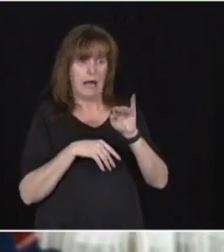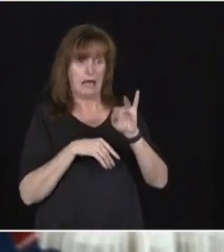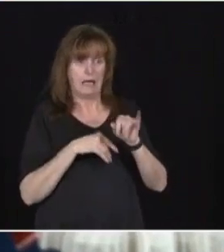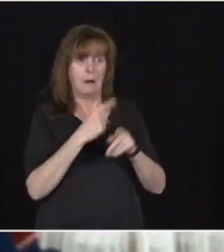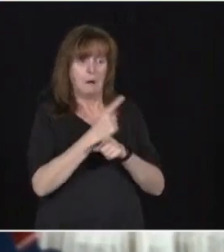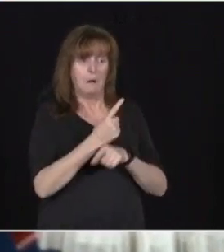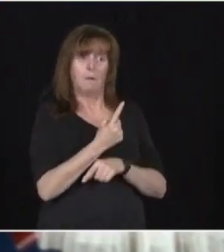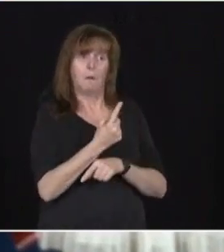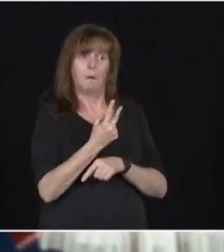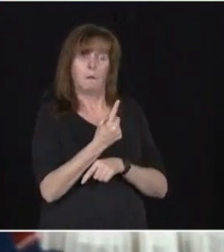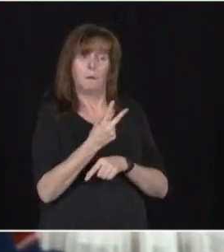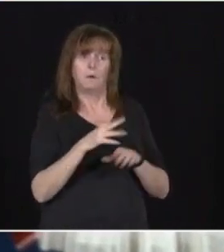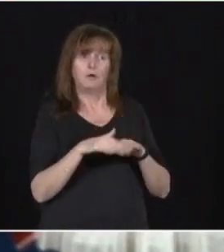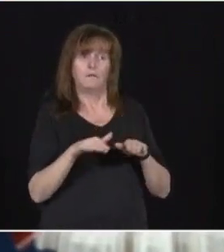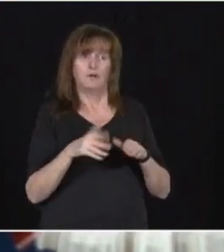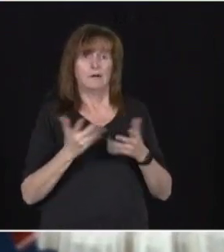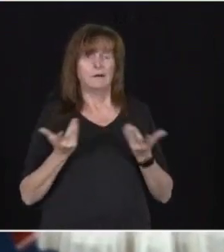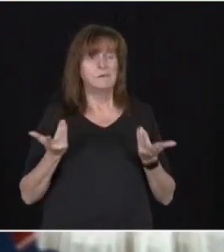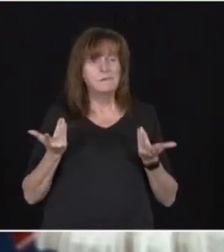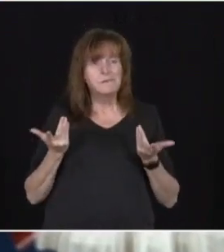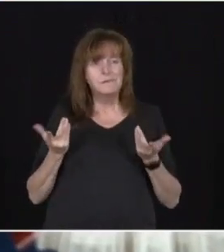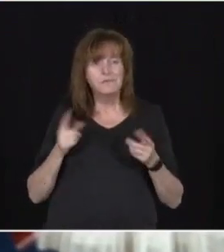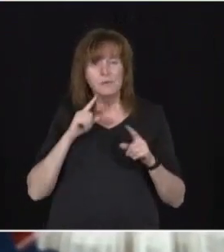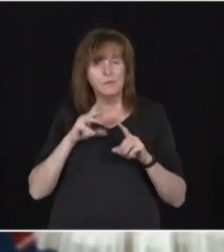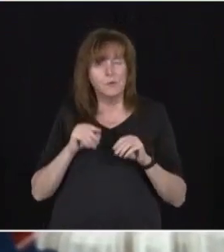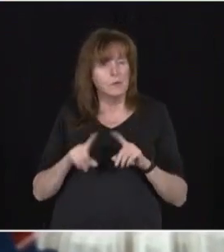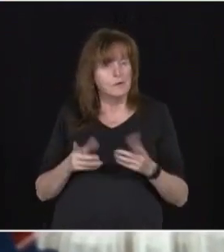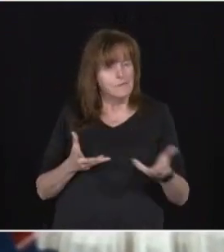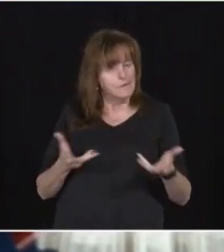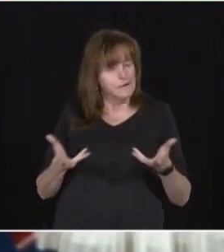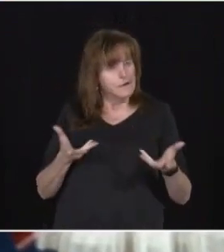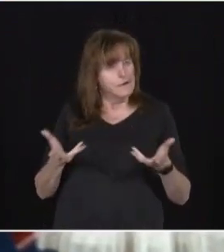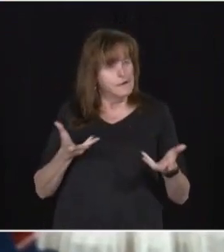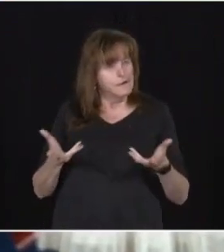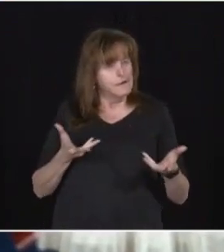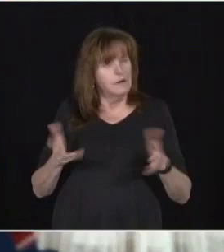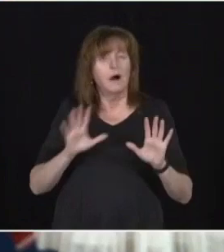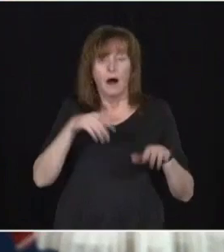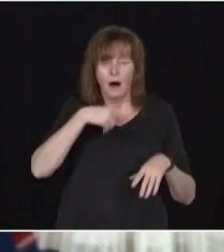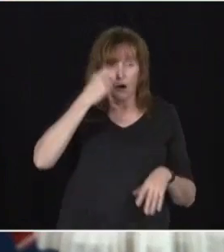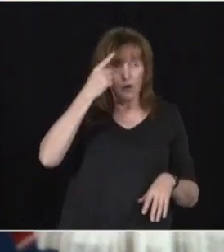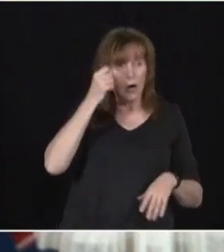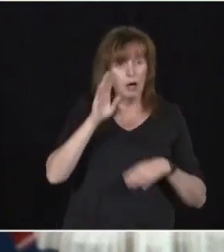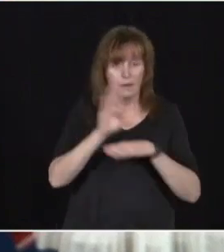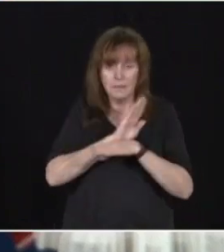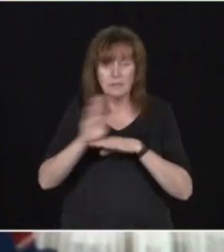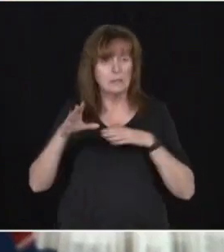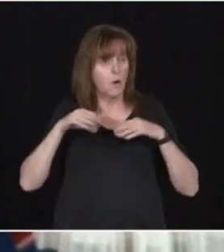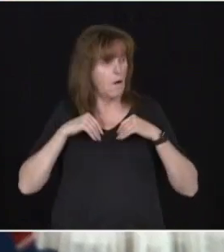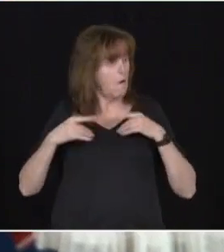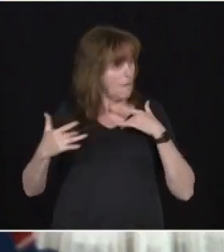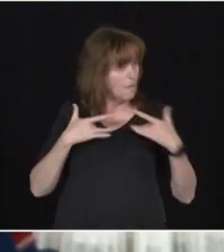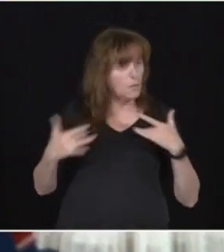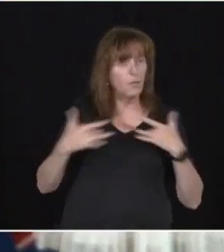daycare send a nanny taking care of one or two kids. If there is any concern at all, they might not